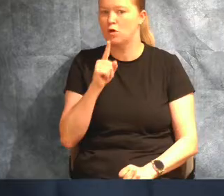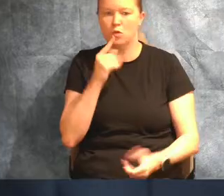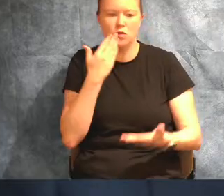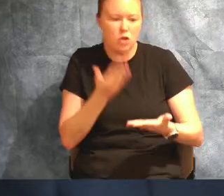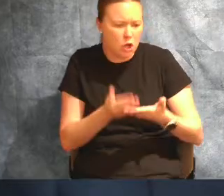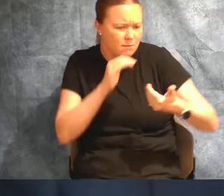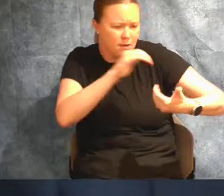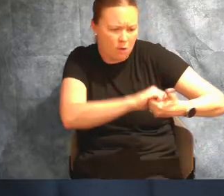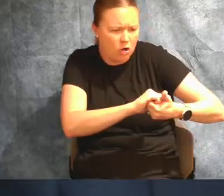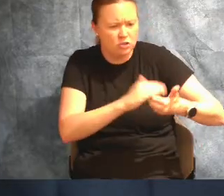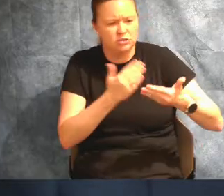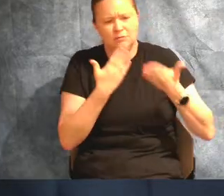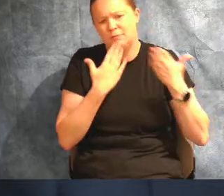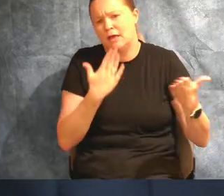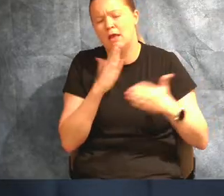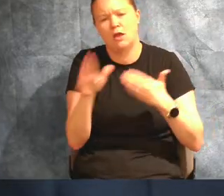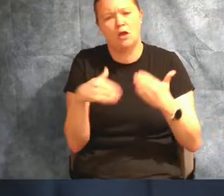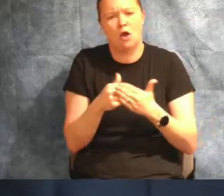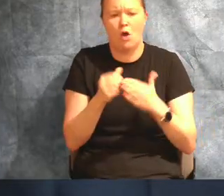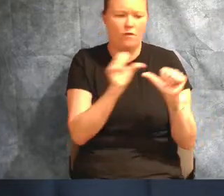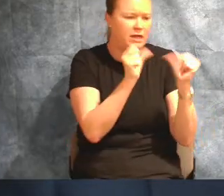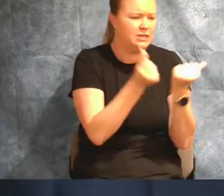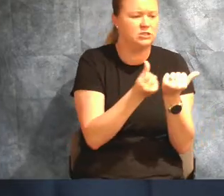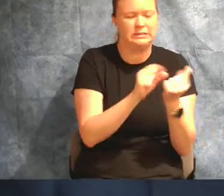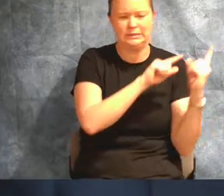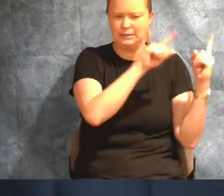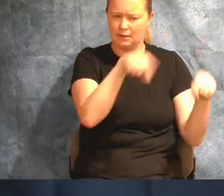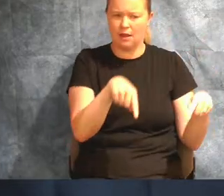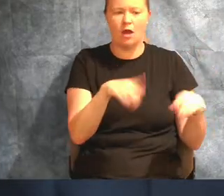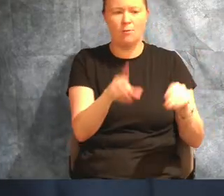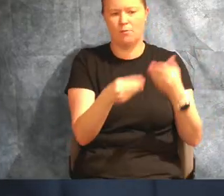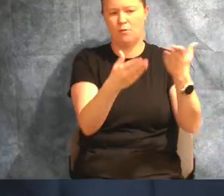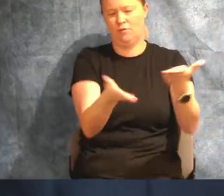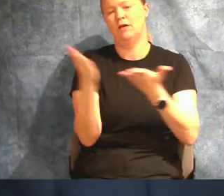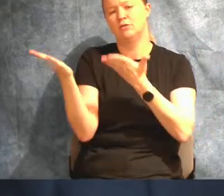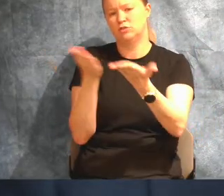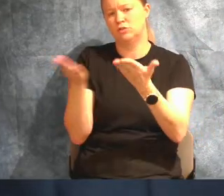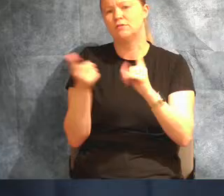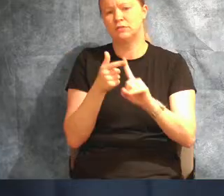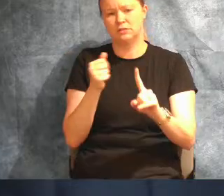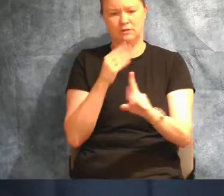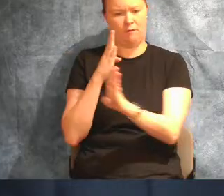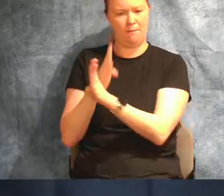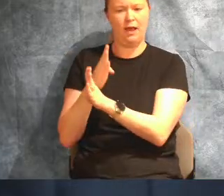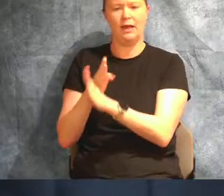and thanking all of the agencies that come out and provide services from the bus and those that have